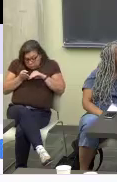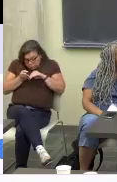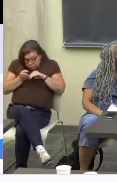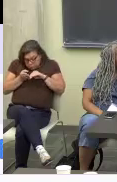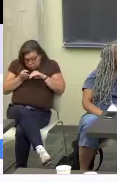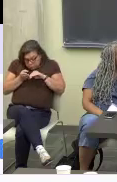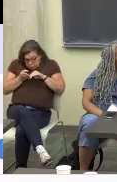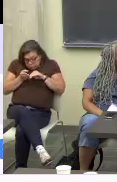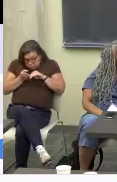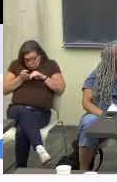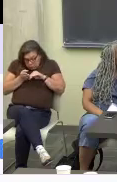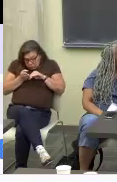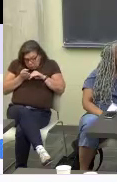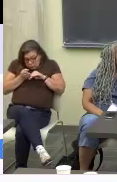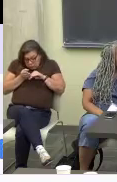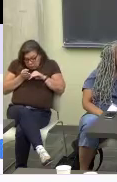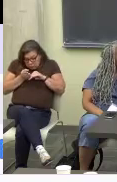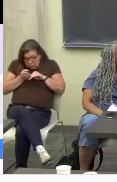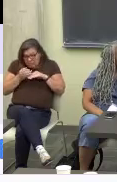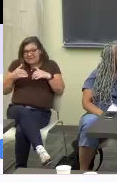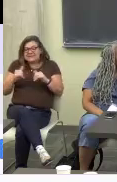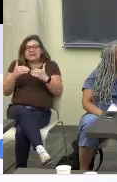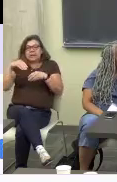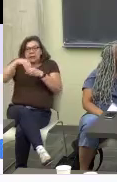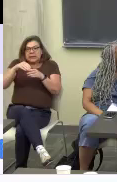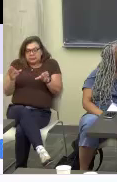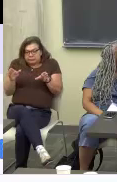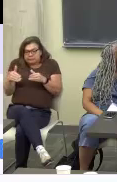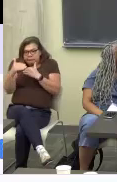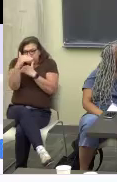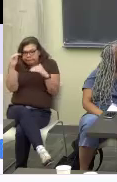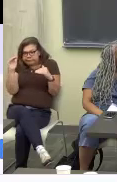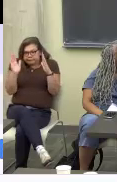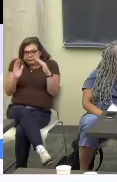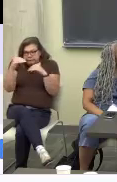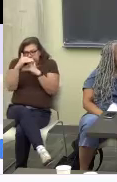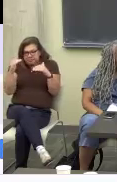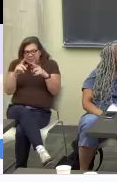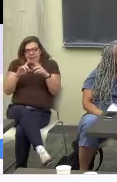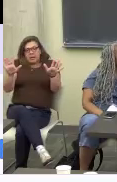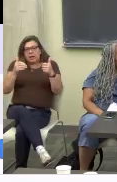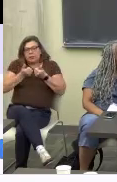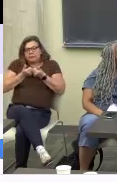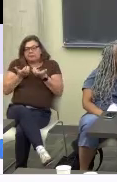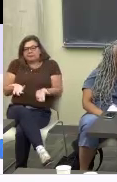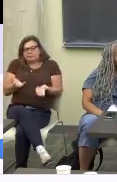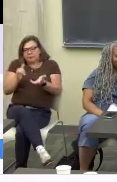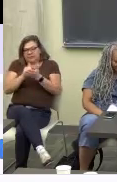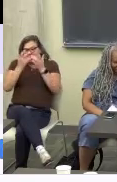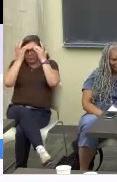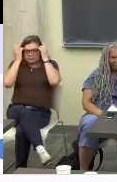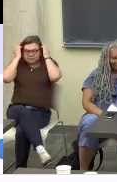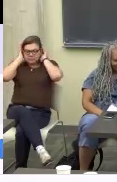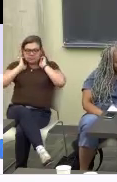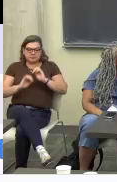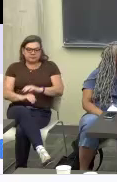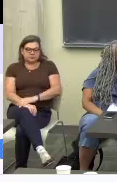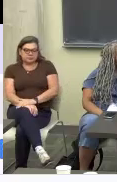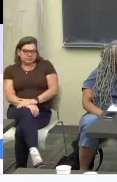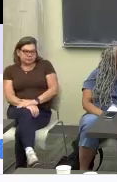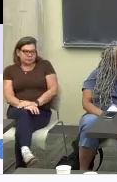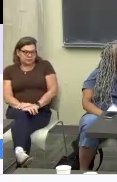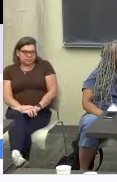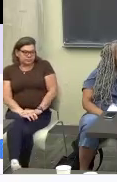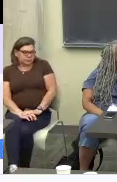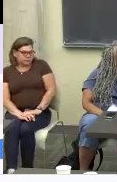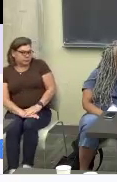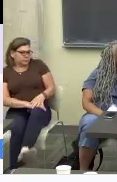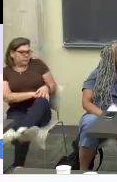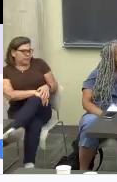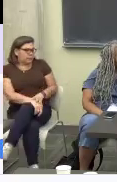But it's maintaining the box. Yeah. And I'm just… so tired of that. And I think… and I don't want